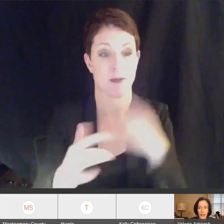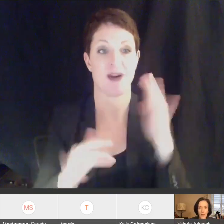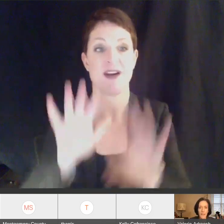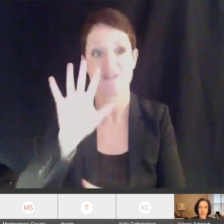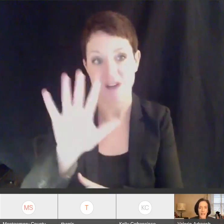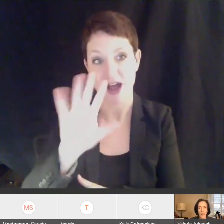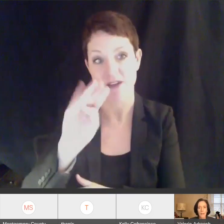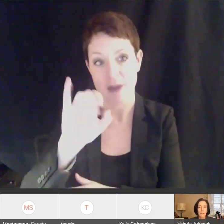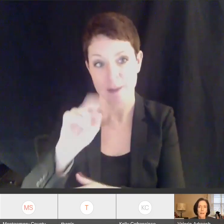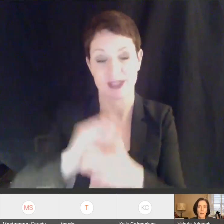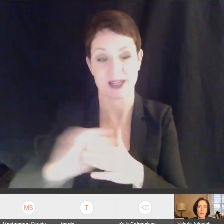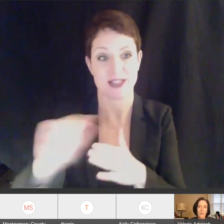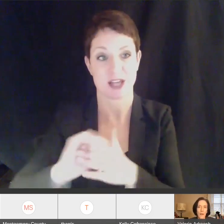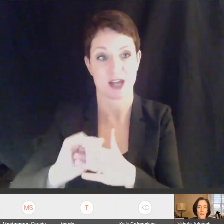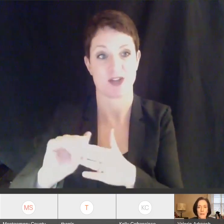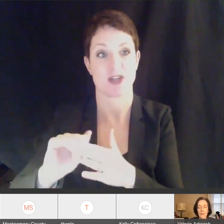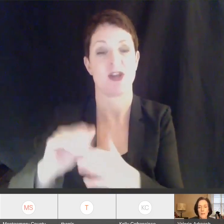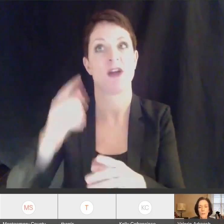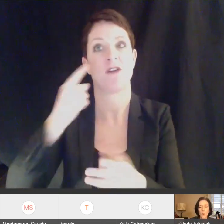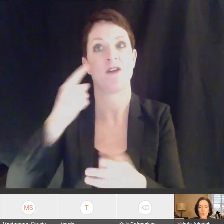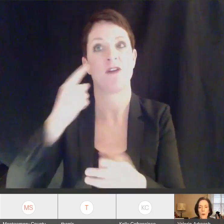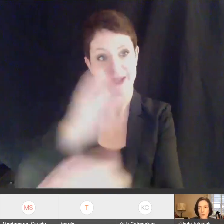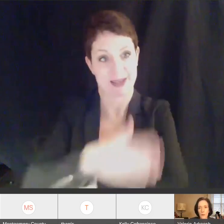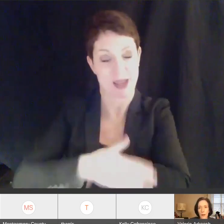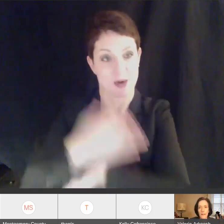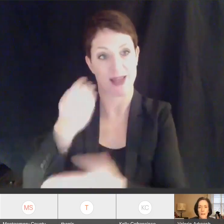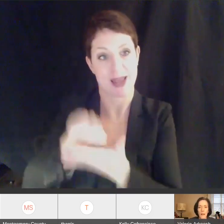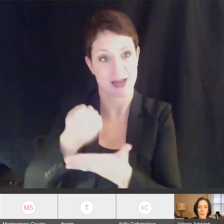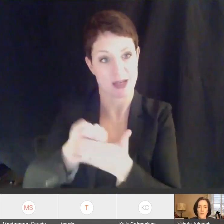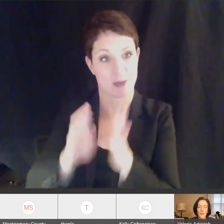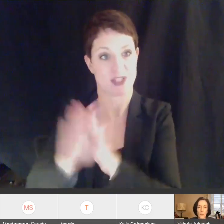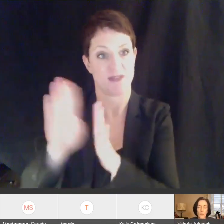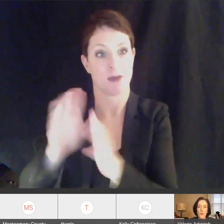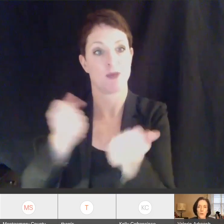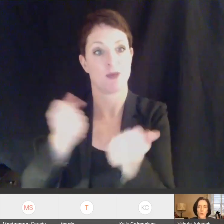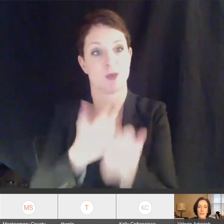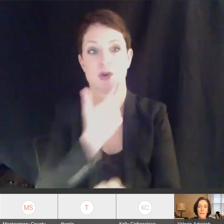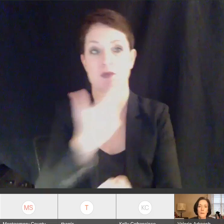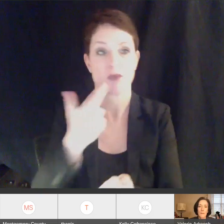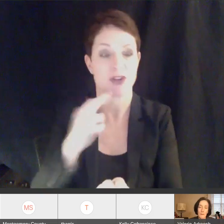in County economic development funds to support restaurants and other food service